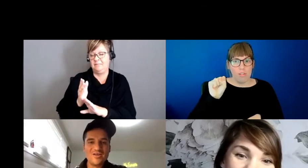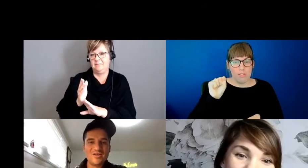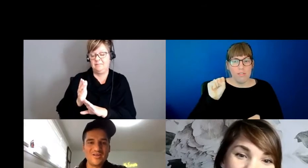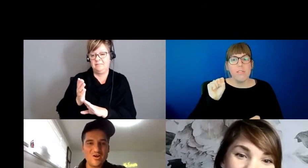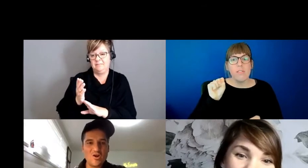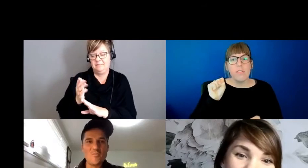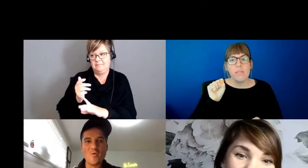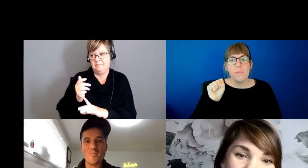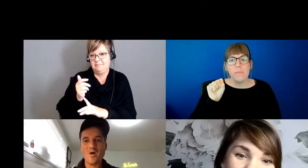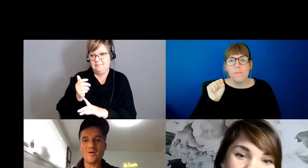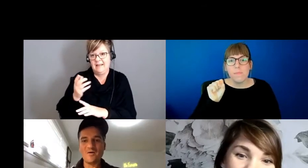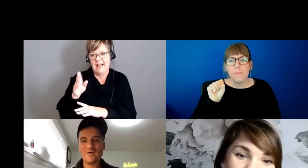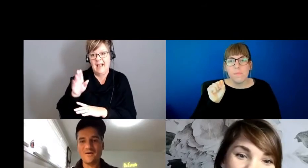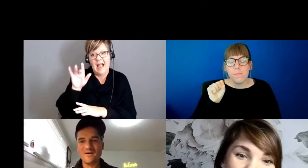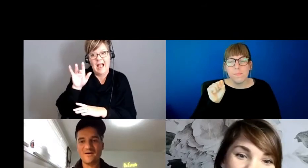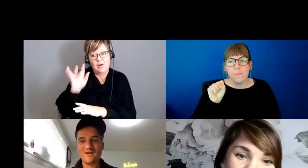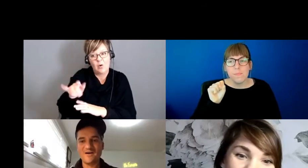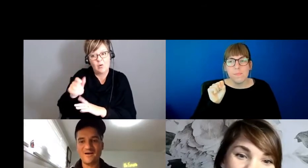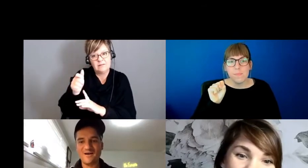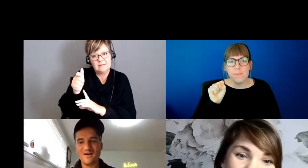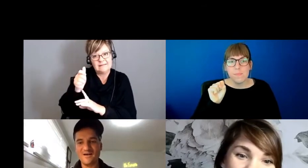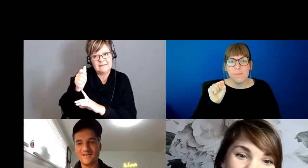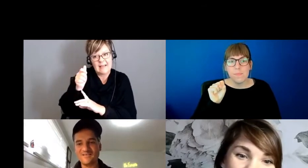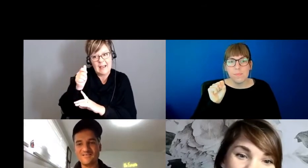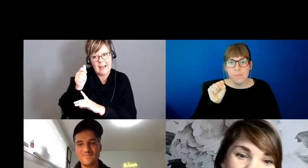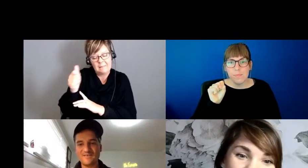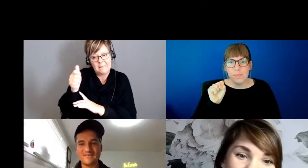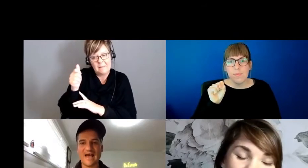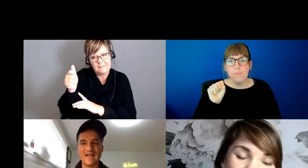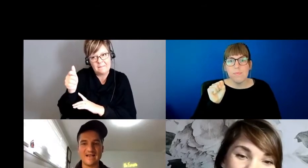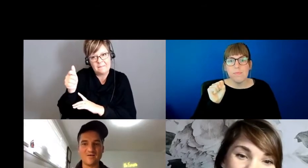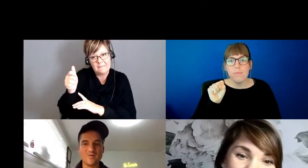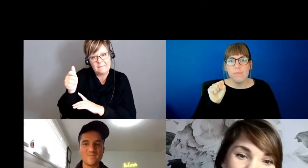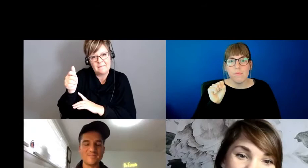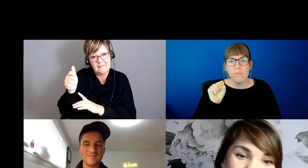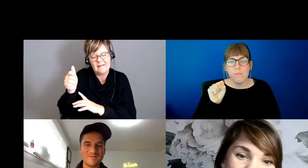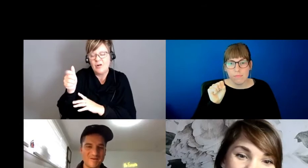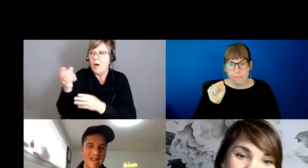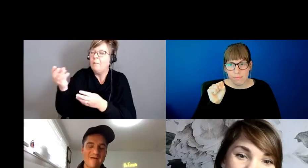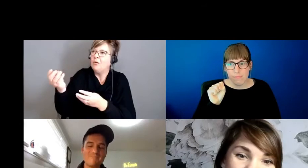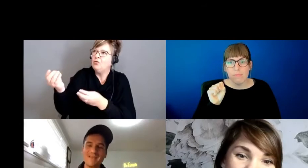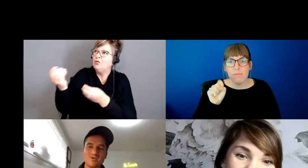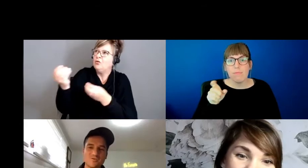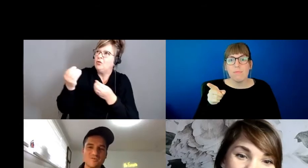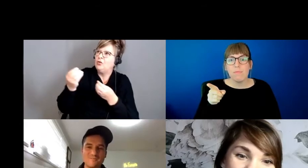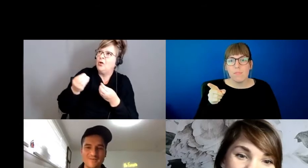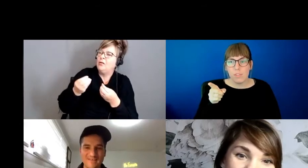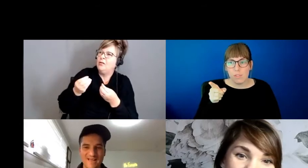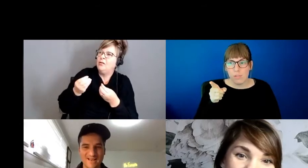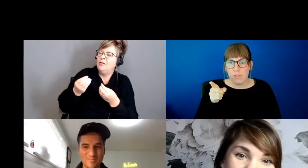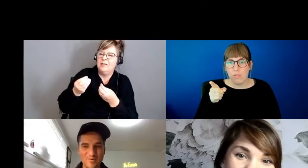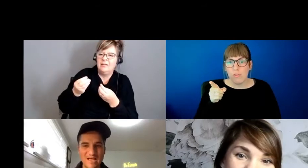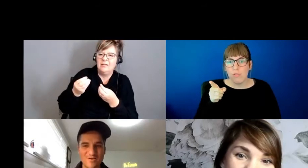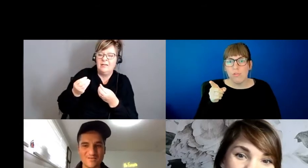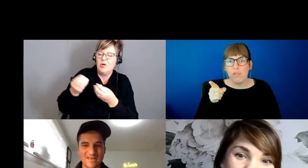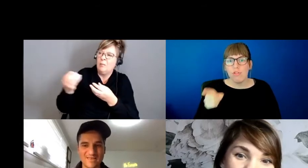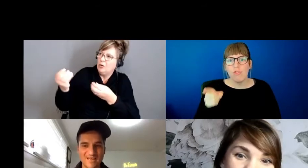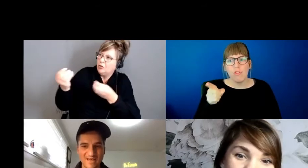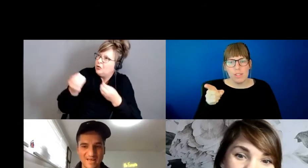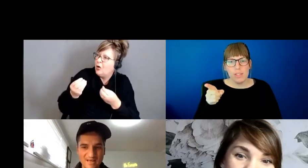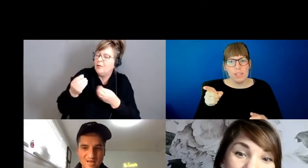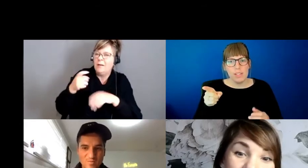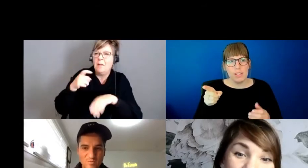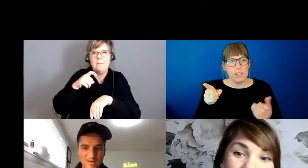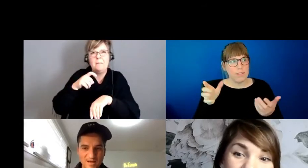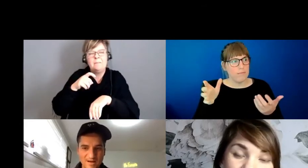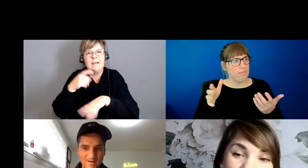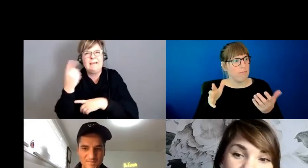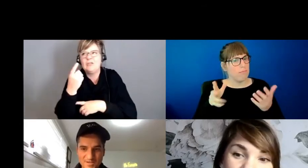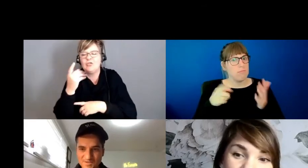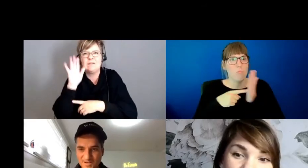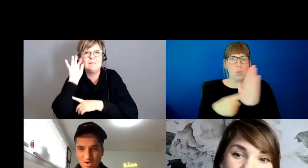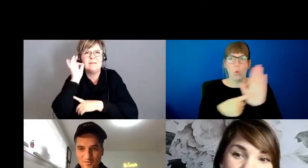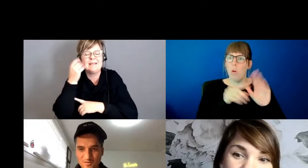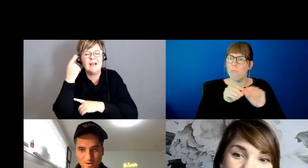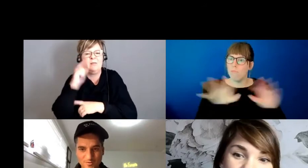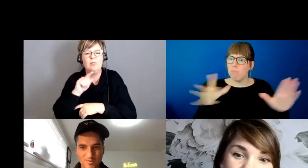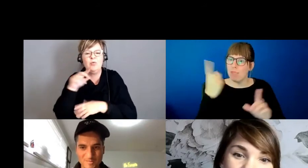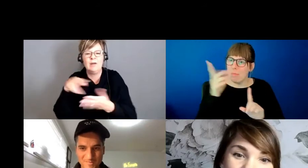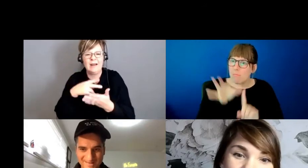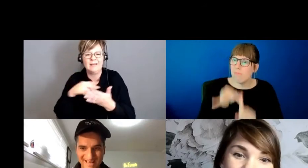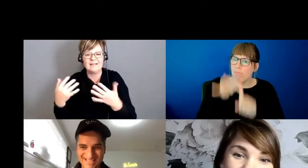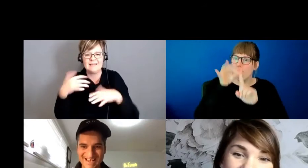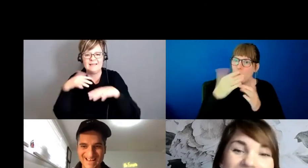BROUGHT THIS SPECIAL TIME, SHE BROUGHT SOMETHING NEW, A SPECIAL TIME FOR INTEGRATED DANCE.